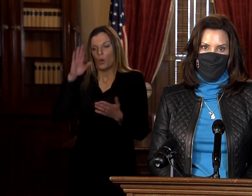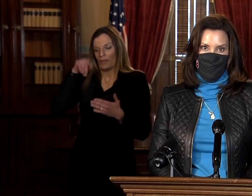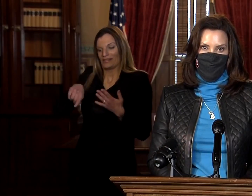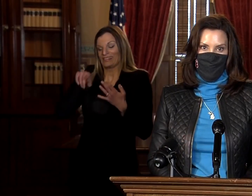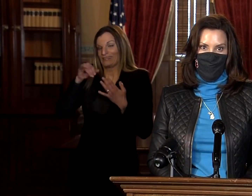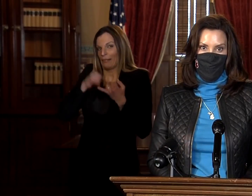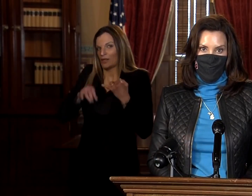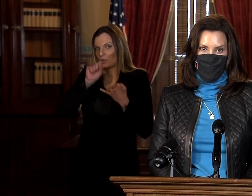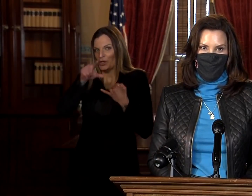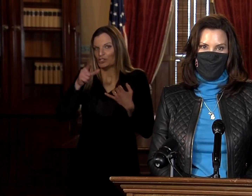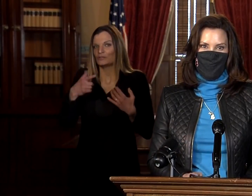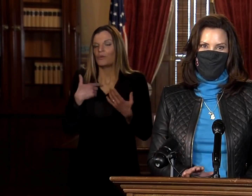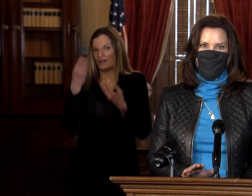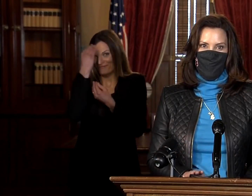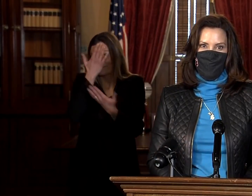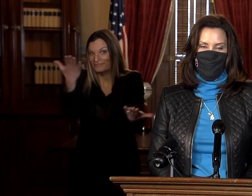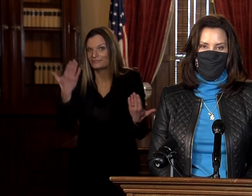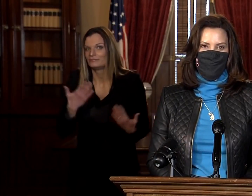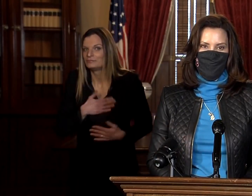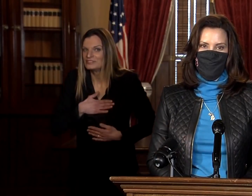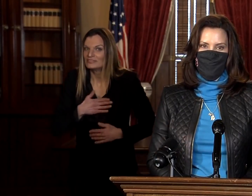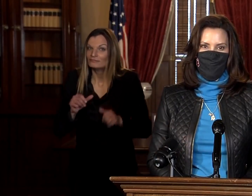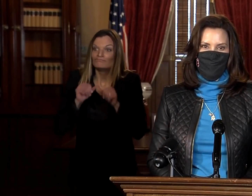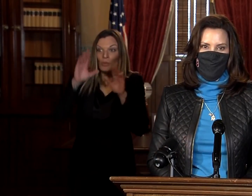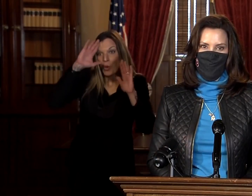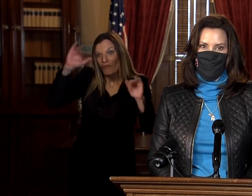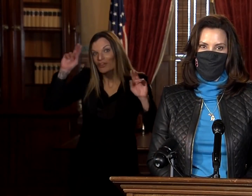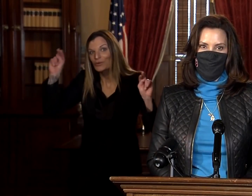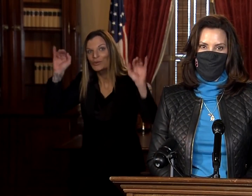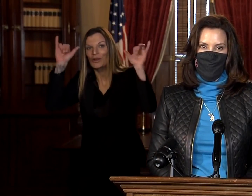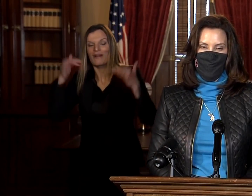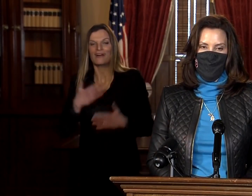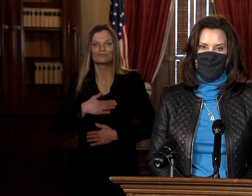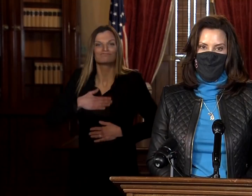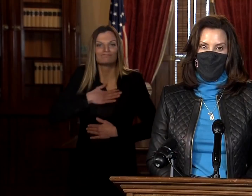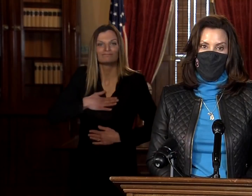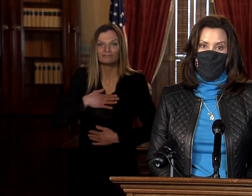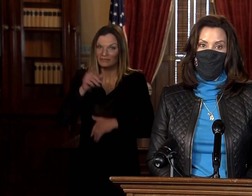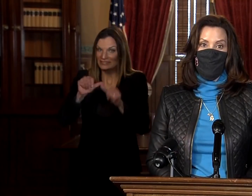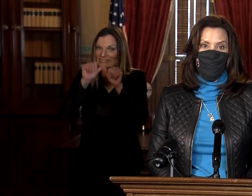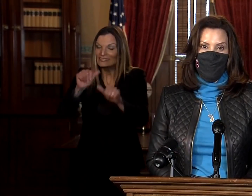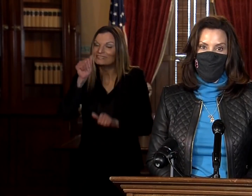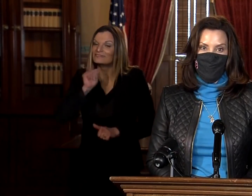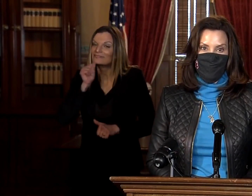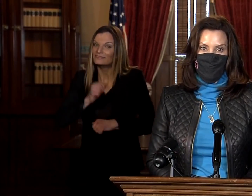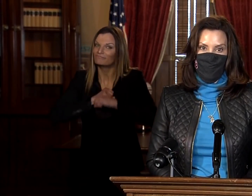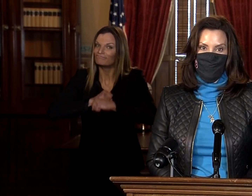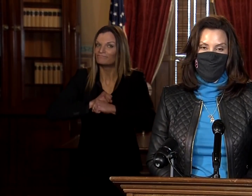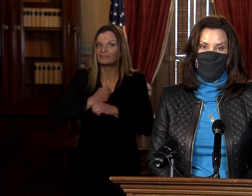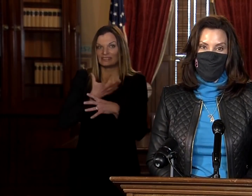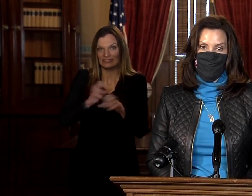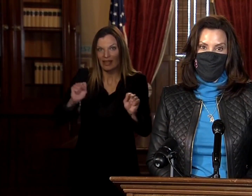Before I turn it over, since this is the last question, I this is the last question, I want to wish everyone a happy want to wish everyone a happy new year, I ask that you new year, I ask that you continue to double down.